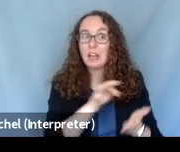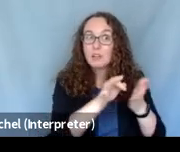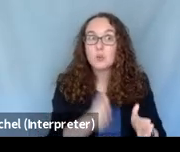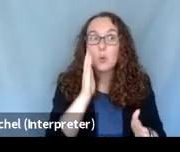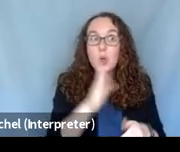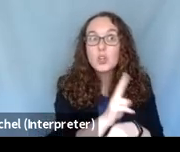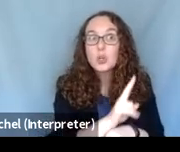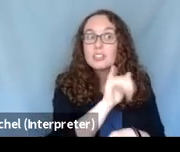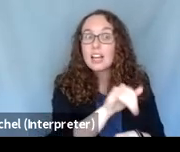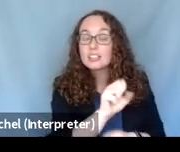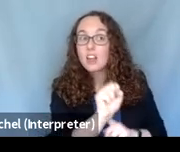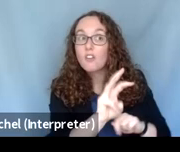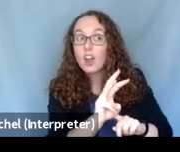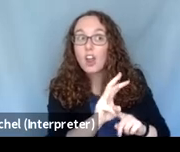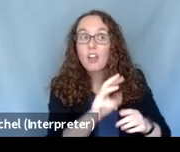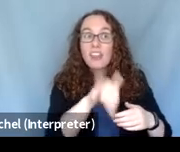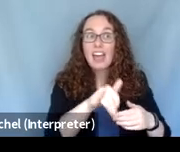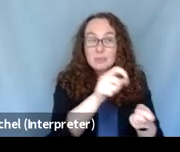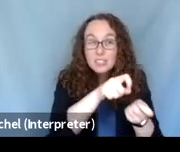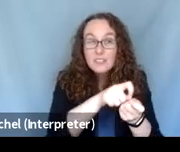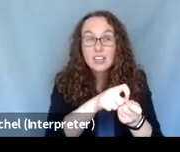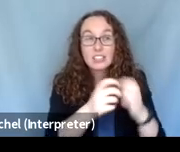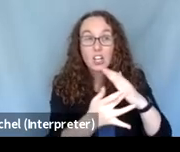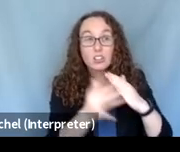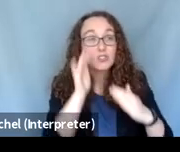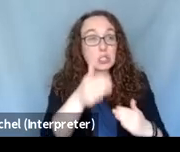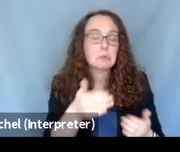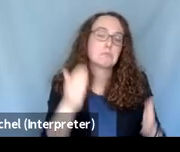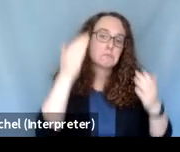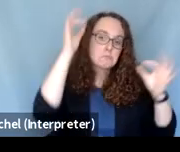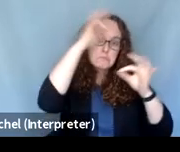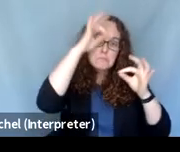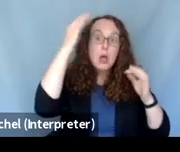Another cool thing about My Next Move is it gives you labor market outlooks